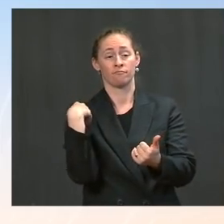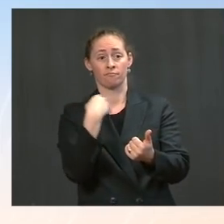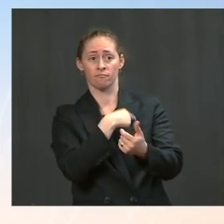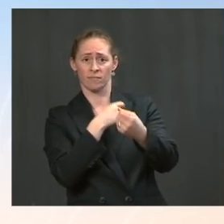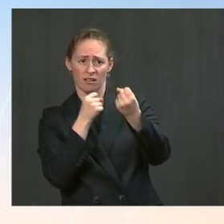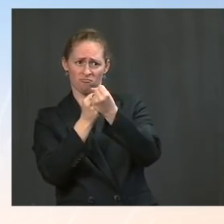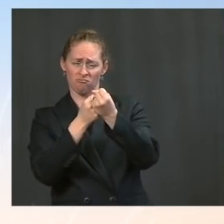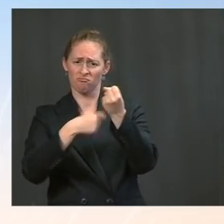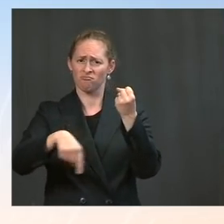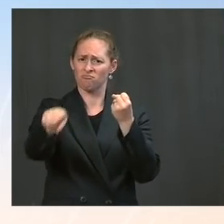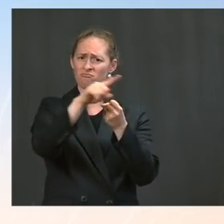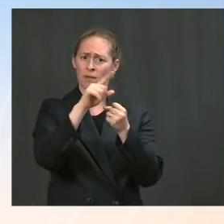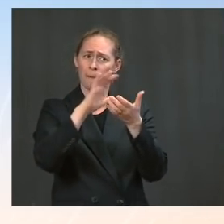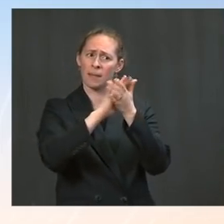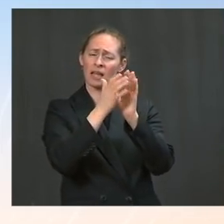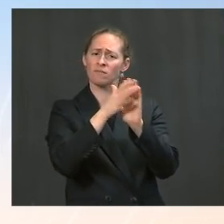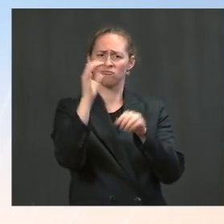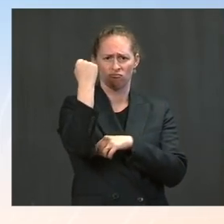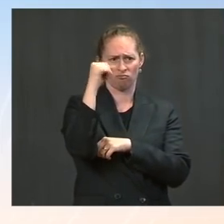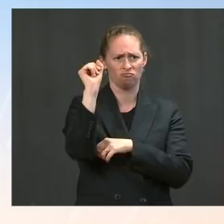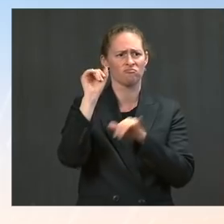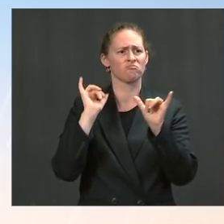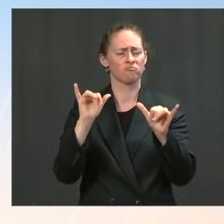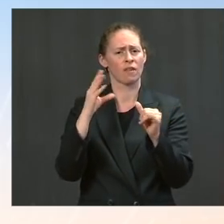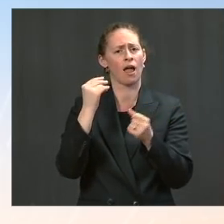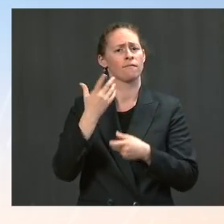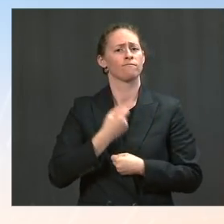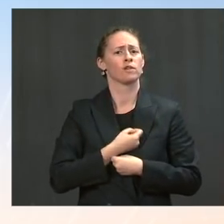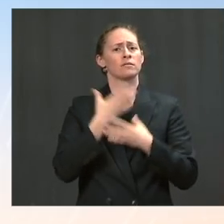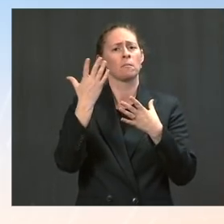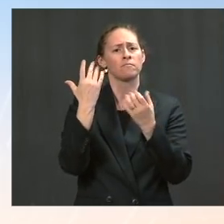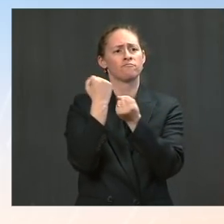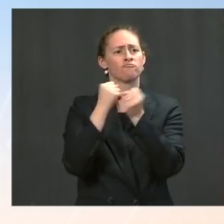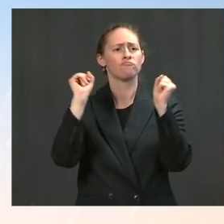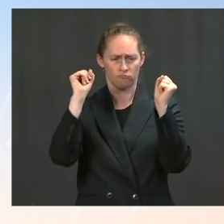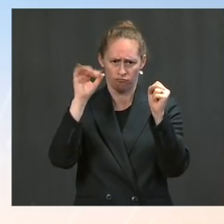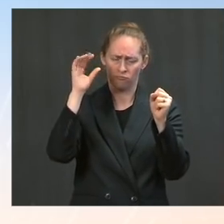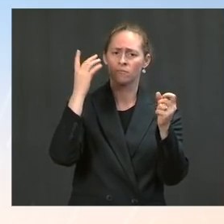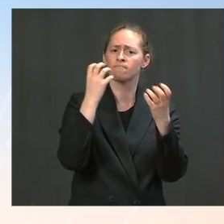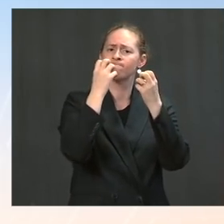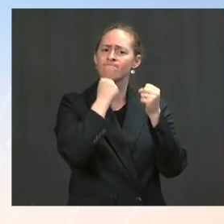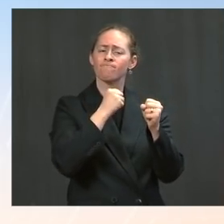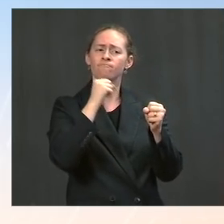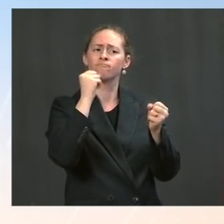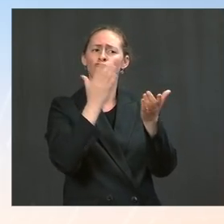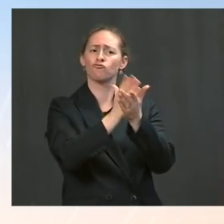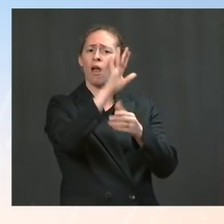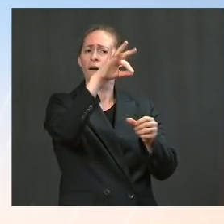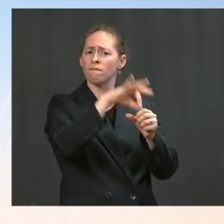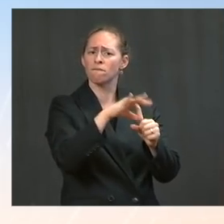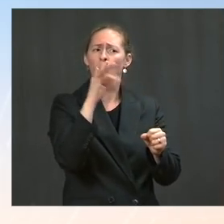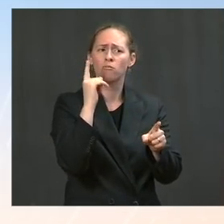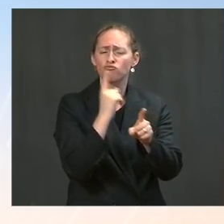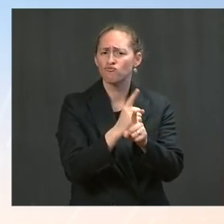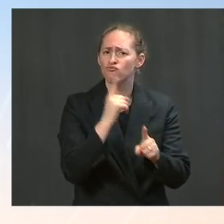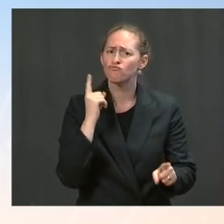and to voice support for moving forward on voting rights is exemplified by the fact that the Vice President